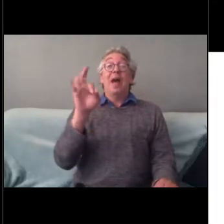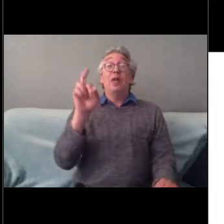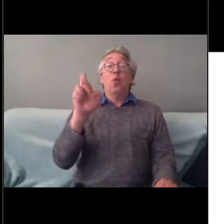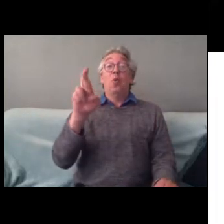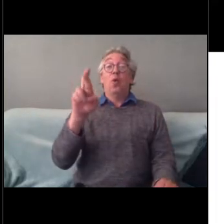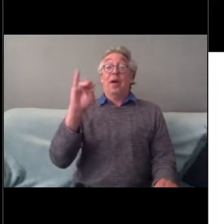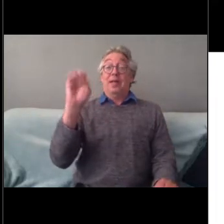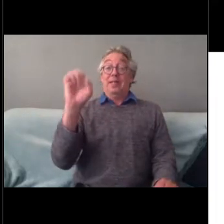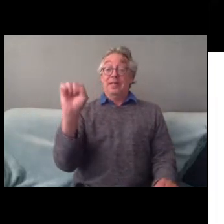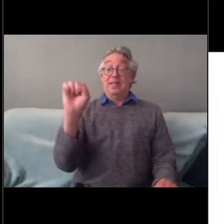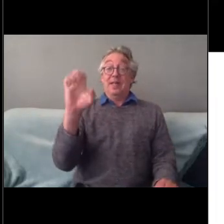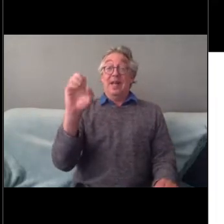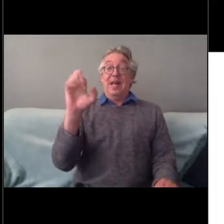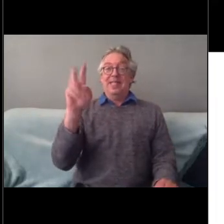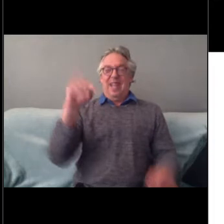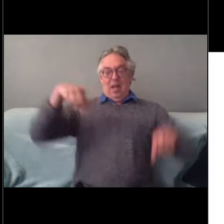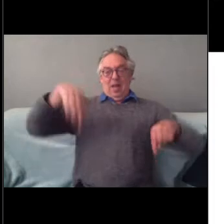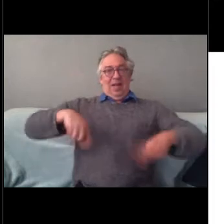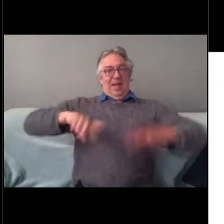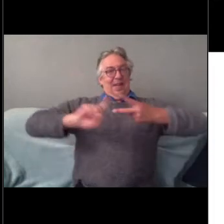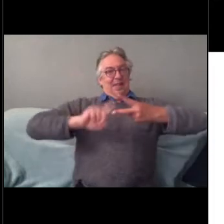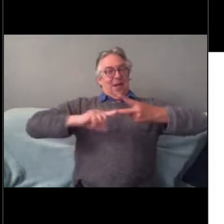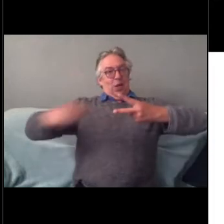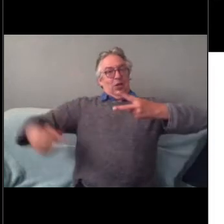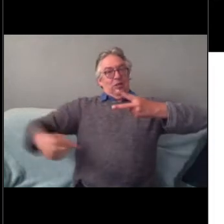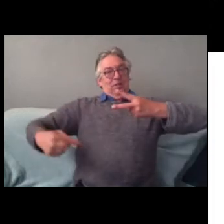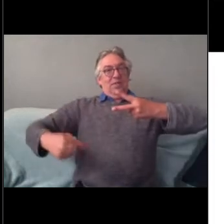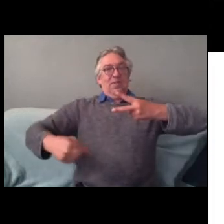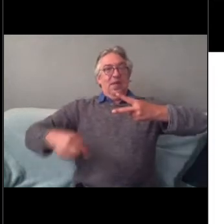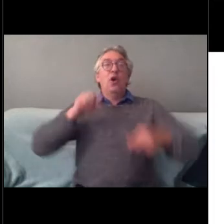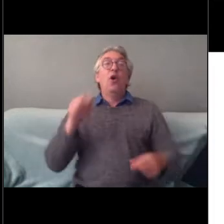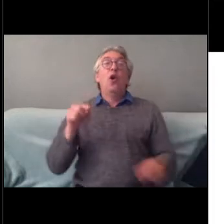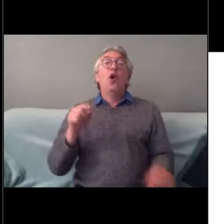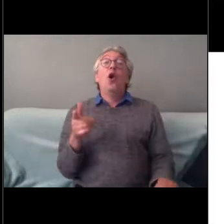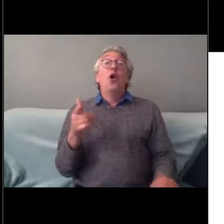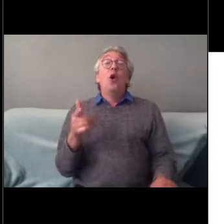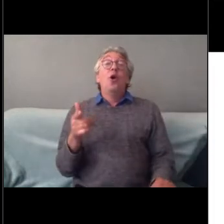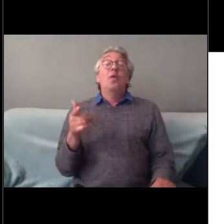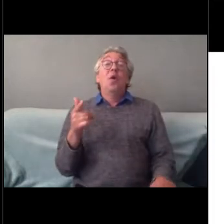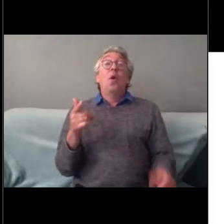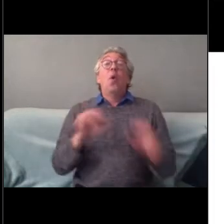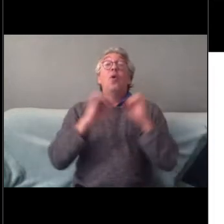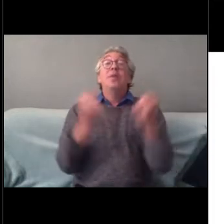with over 60 years of experience in training and sending volunteers